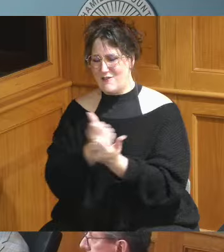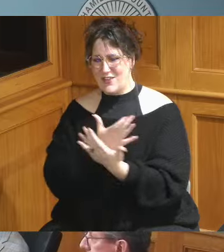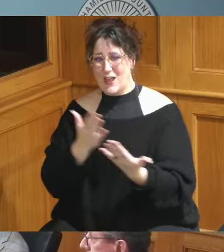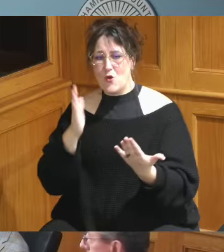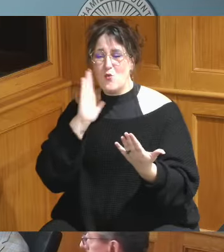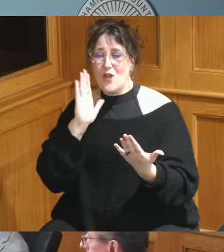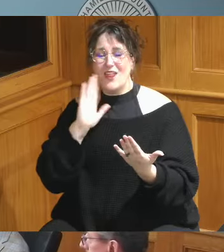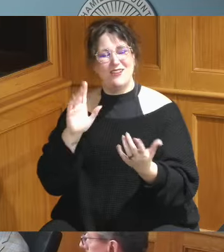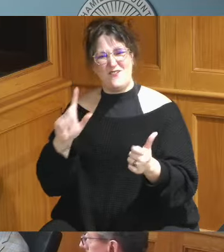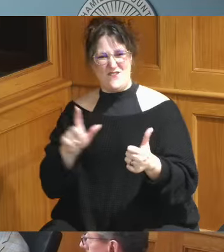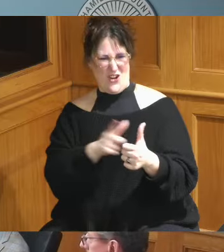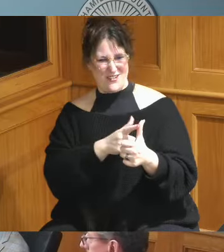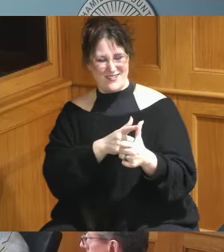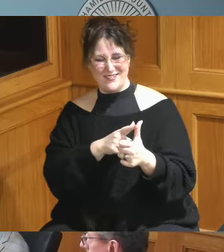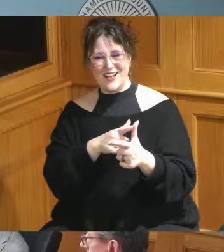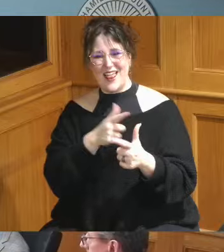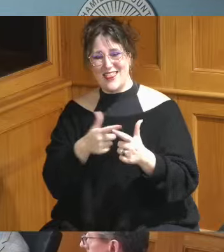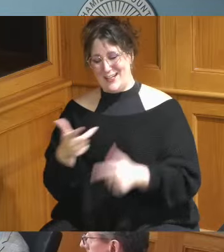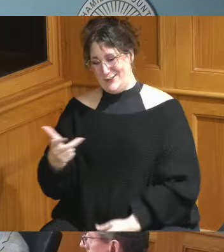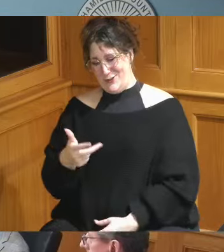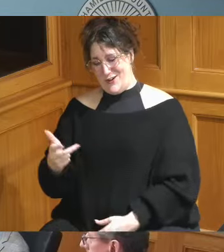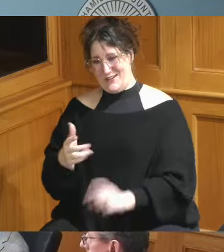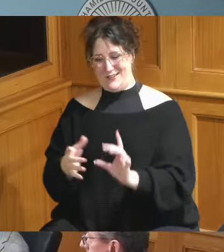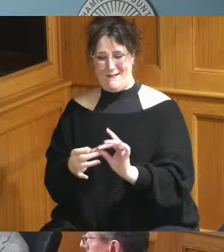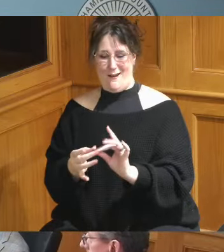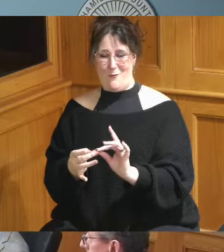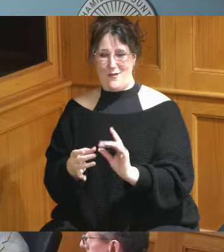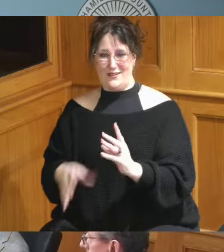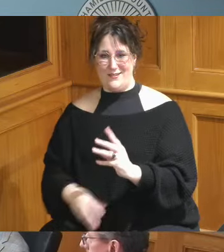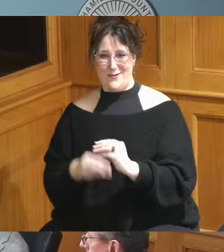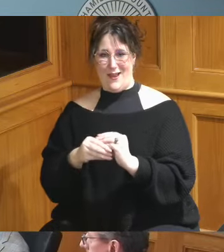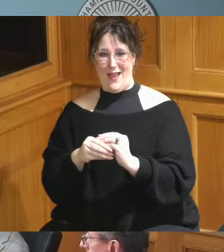do that first and then I'm sure all three of us will have comments to add before we turn it over